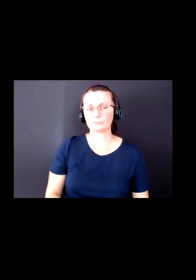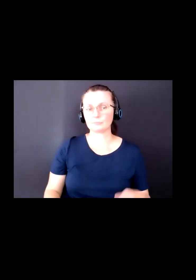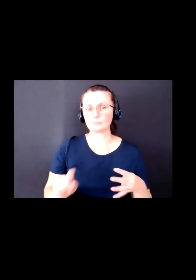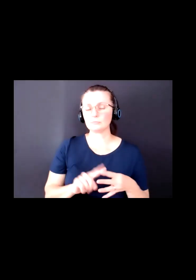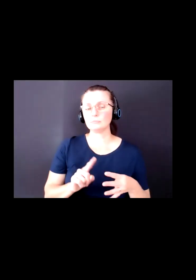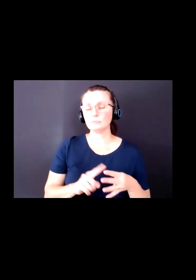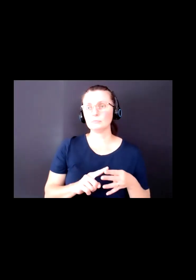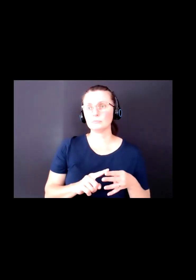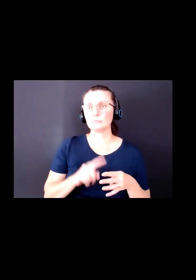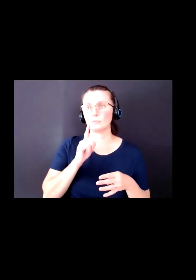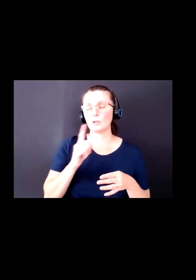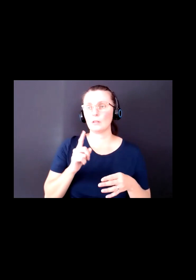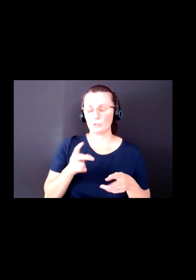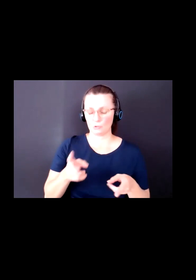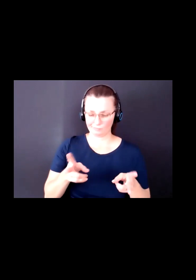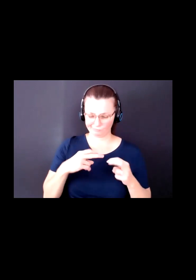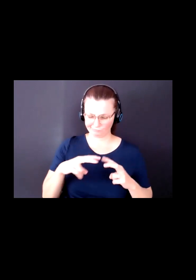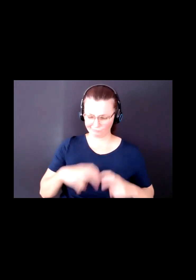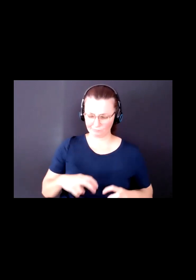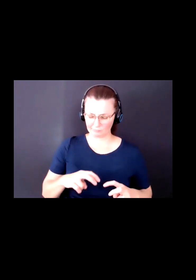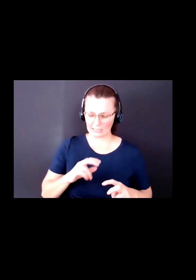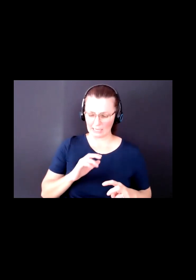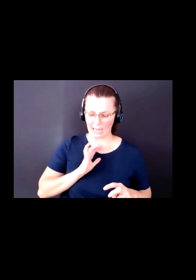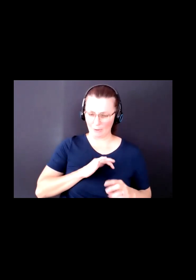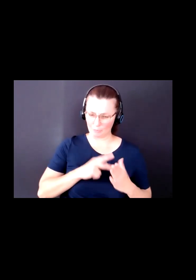on what your program is and what it offers. And then to